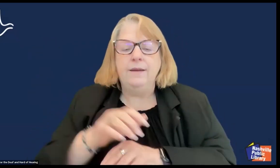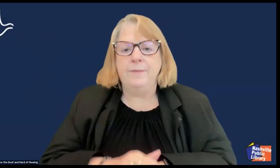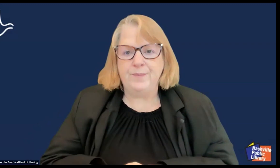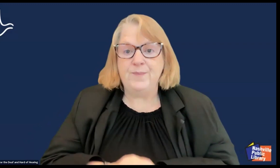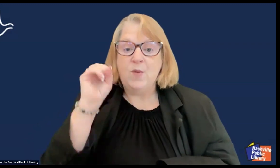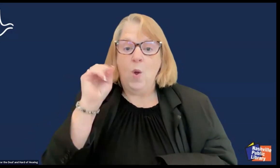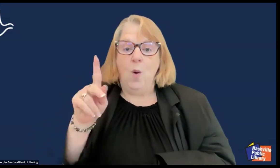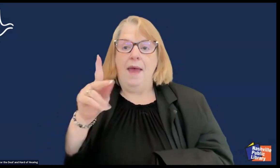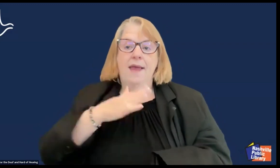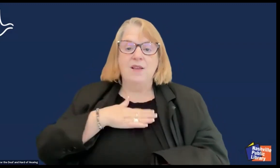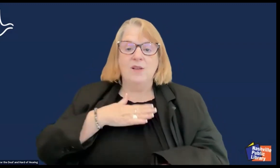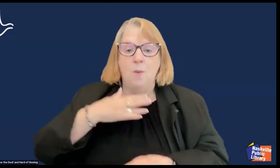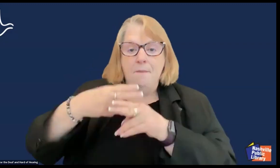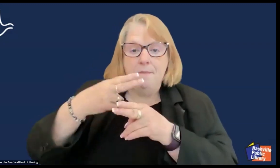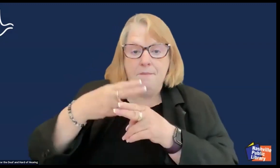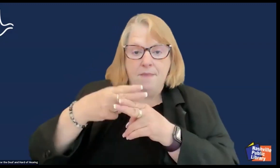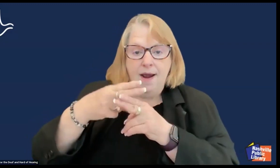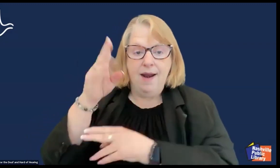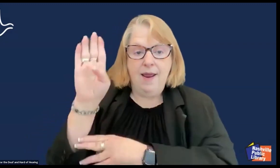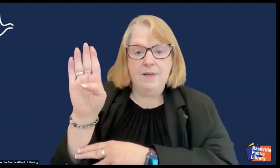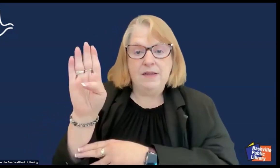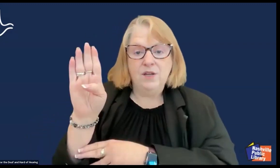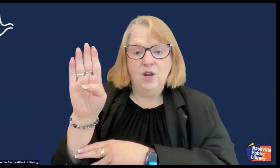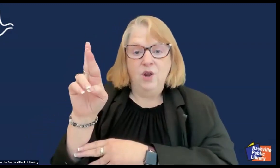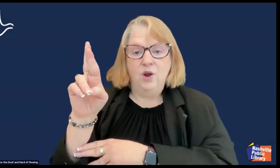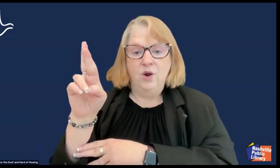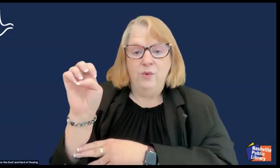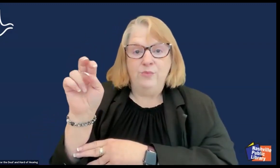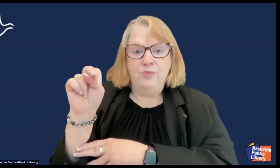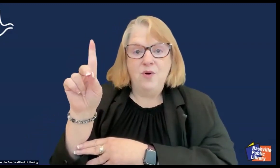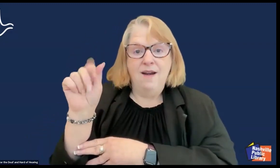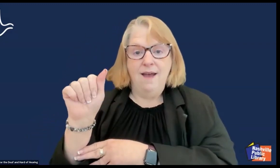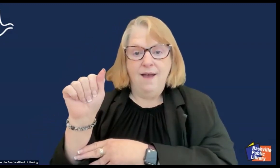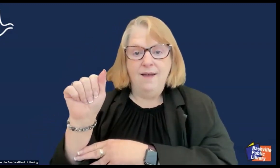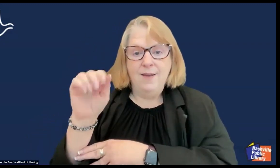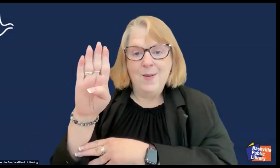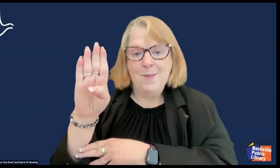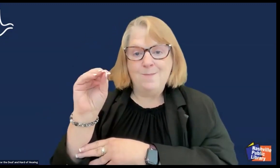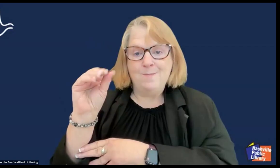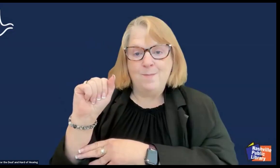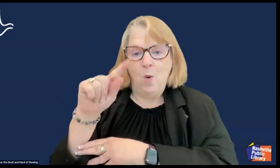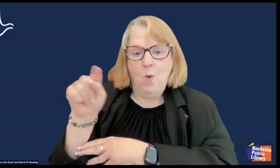then we'll be there to interpret if you need. So to get us going,